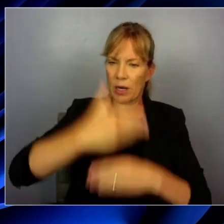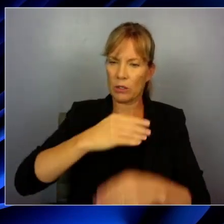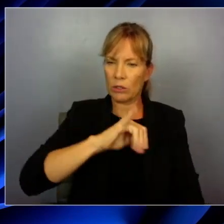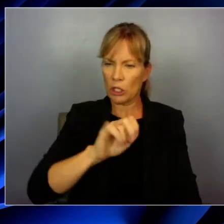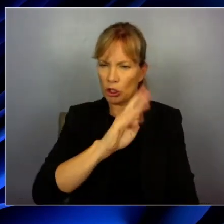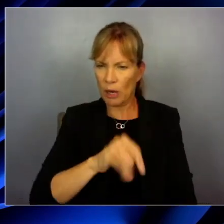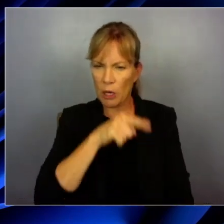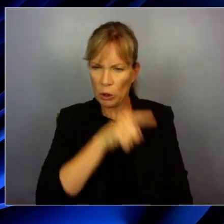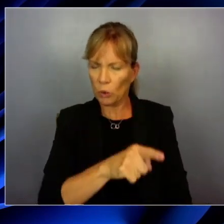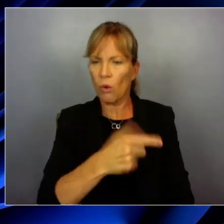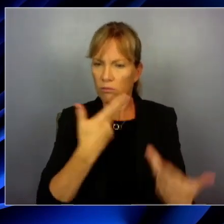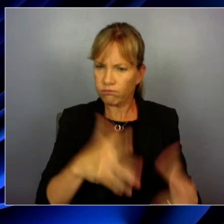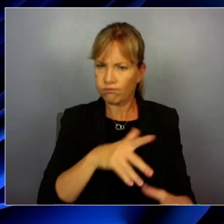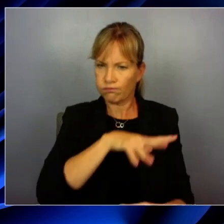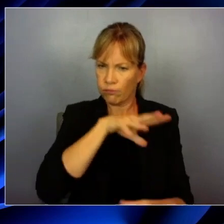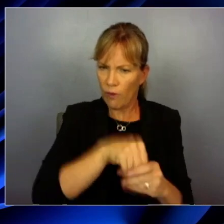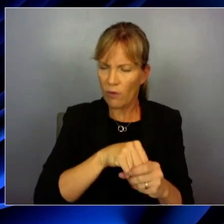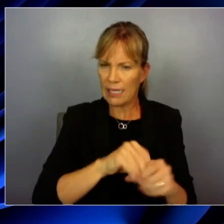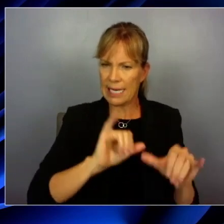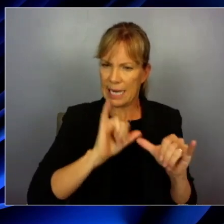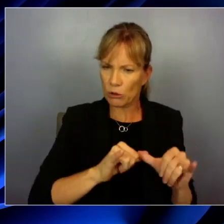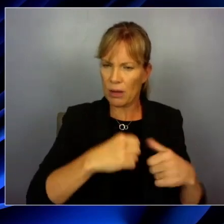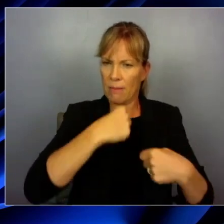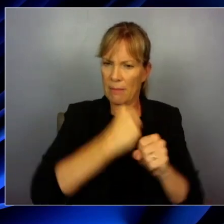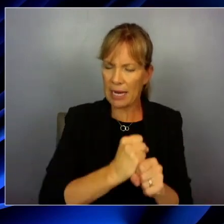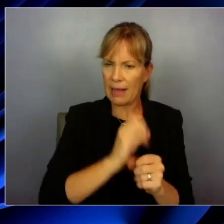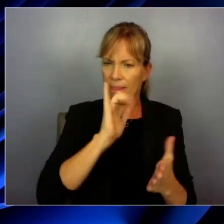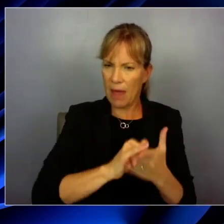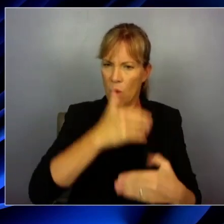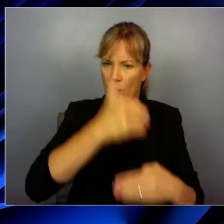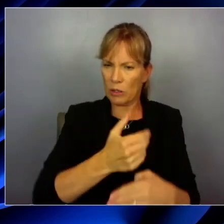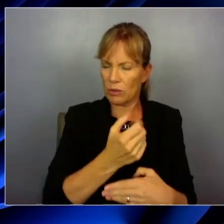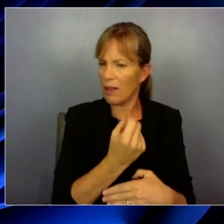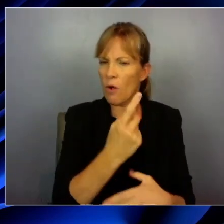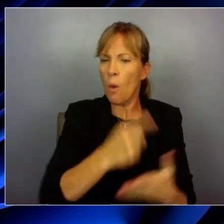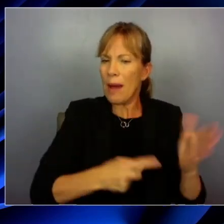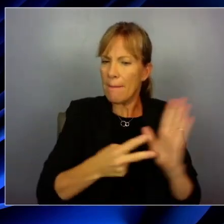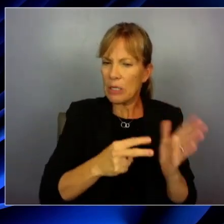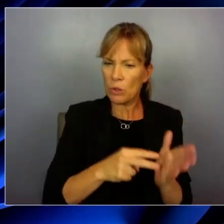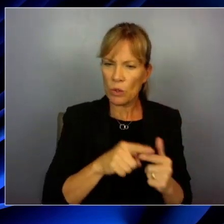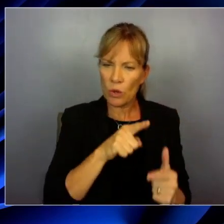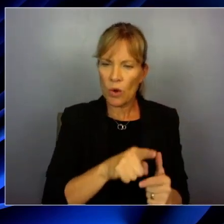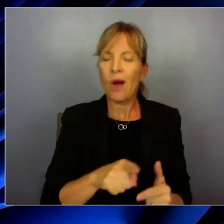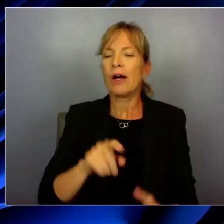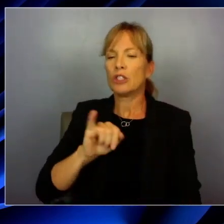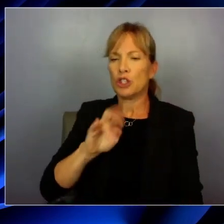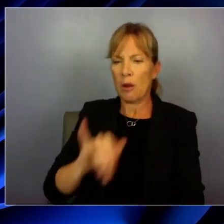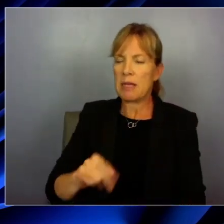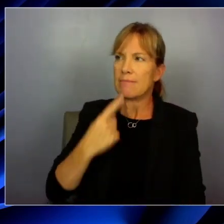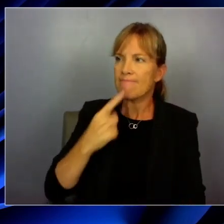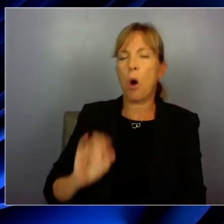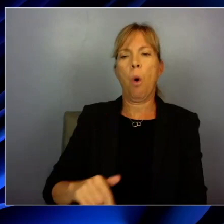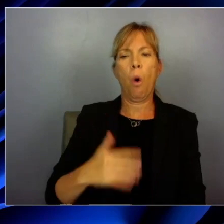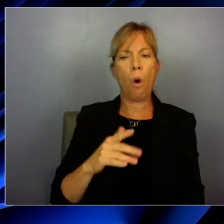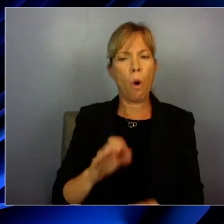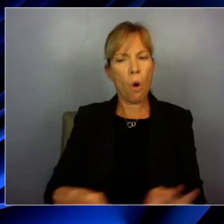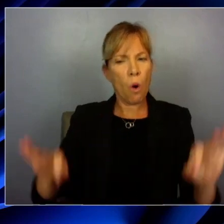involved in the engineering, what did that mean to you? Yeah, this is really key to Windows 11,